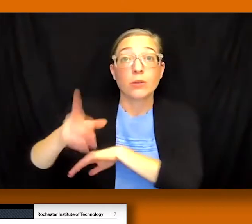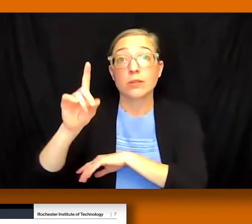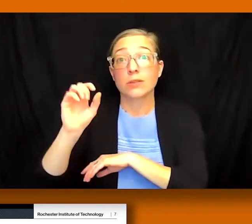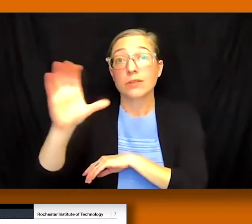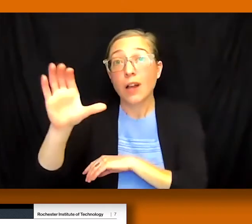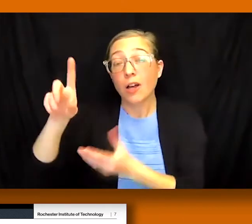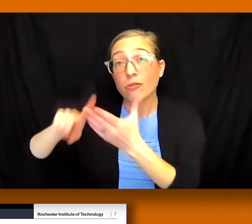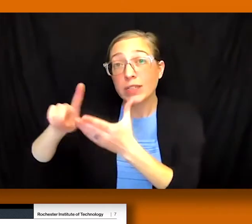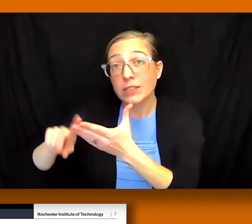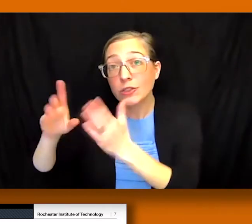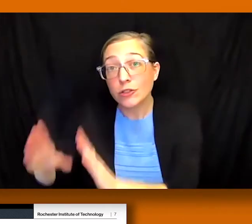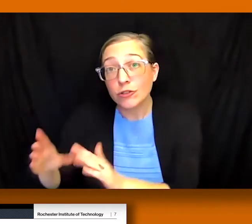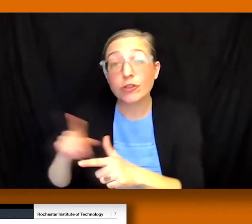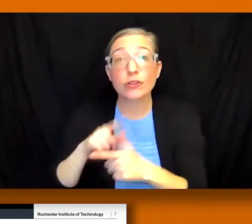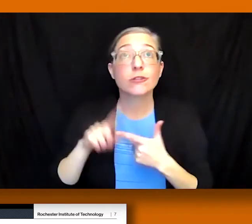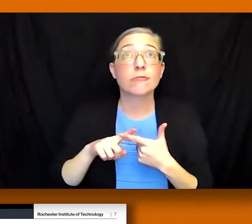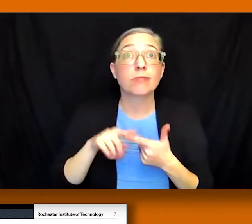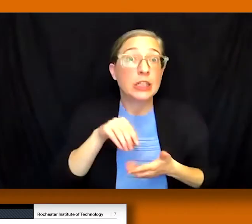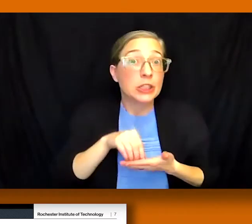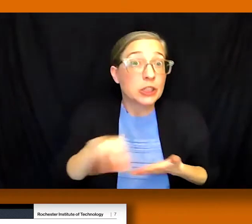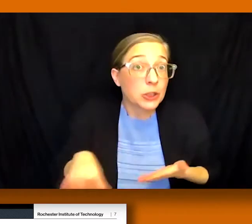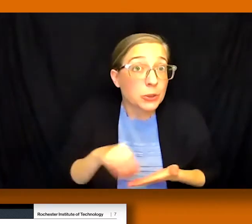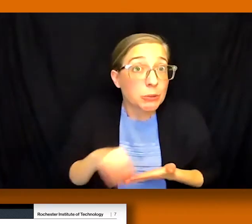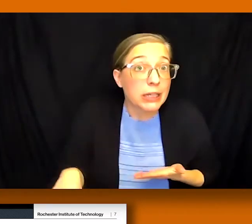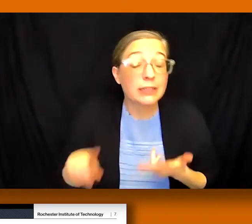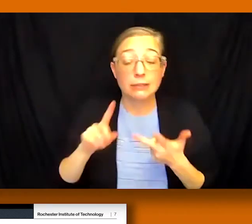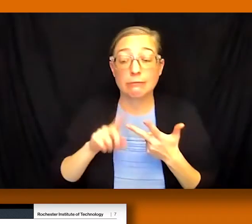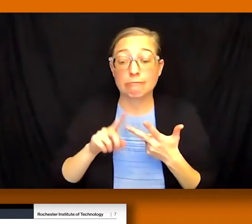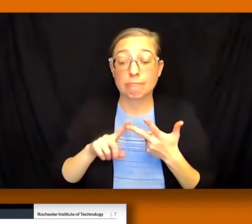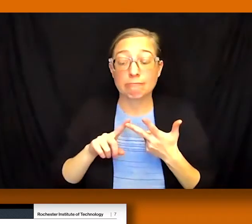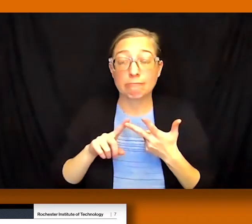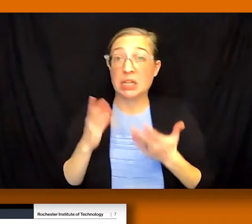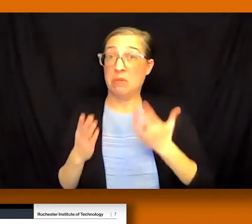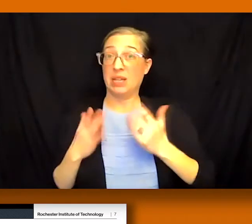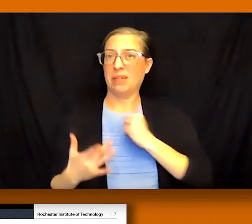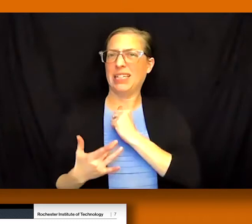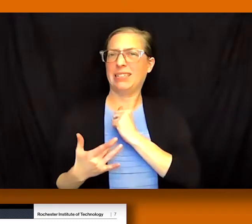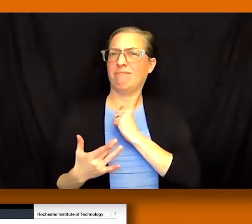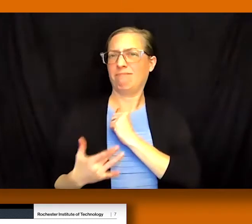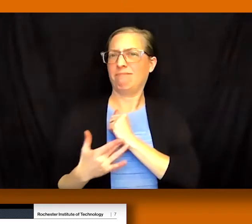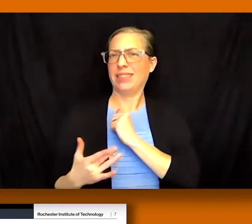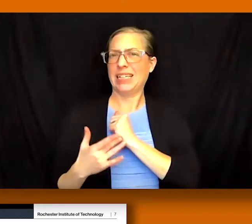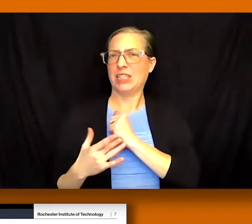um, may have technical staff, um...